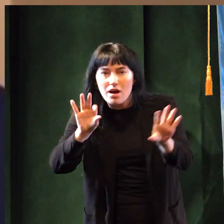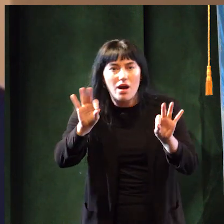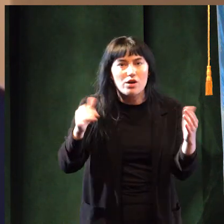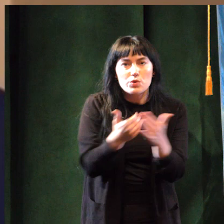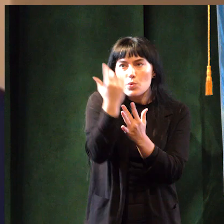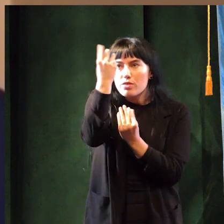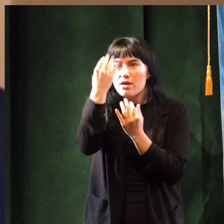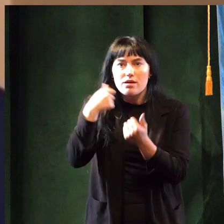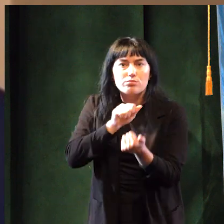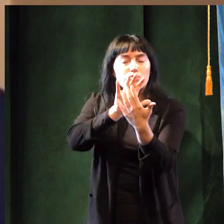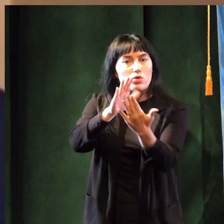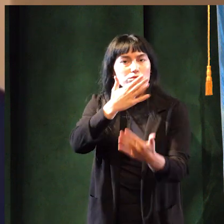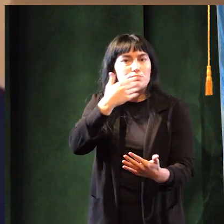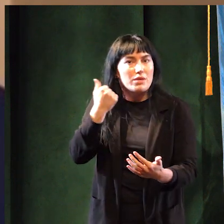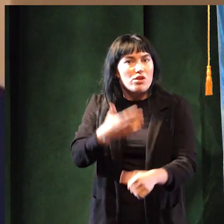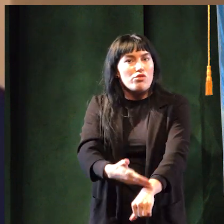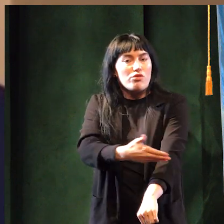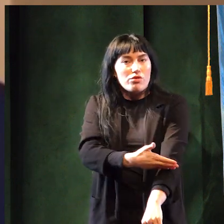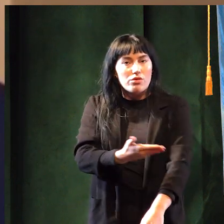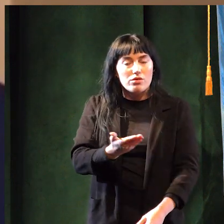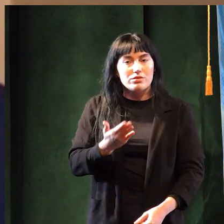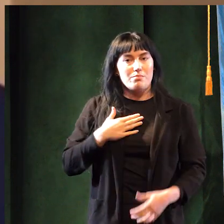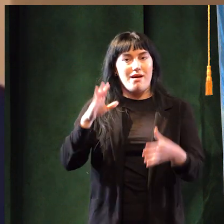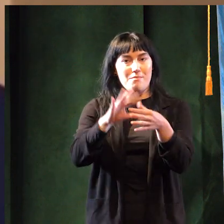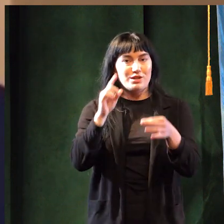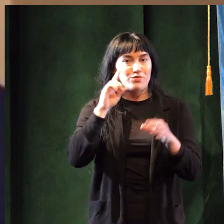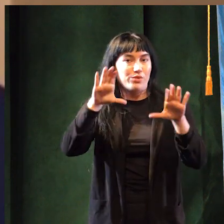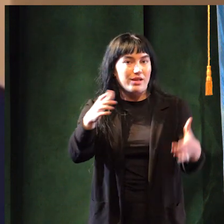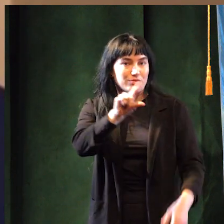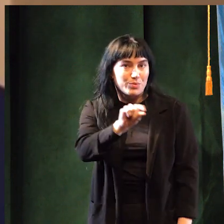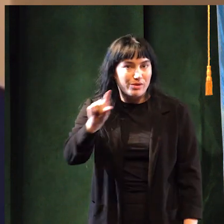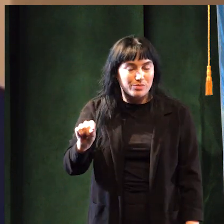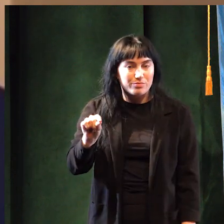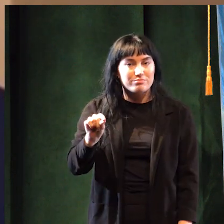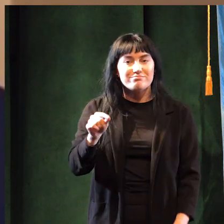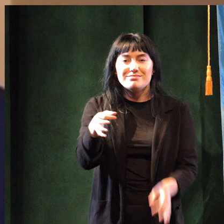thinking doing things in a better way so my message to the class of 2020 is